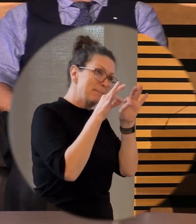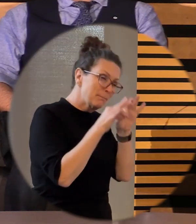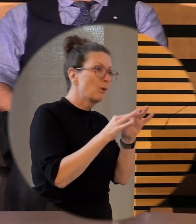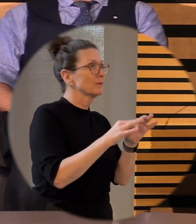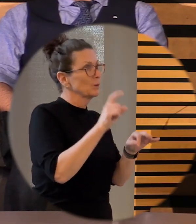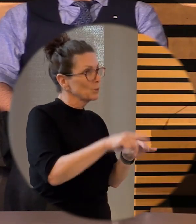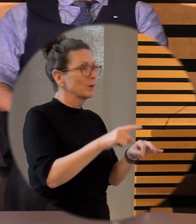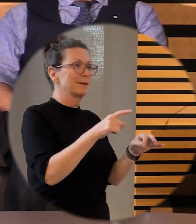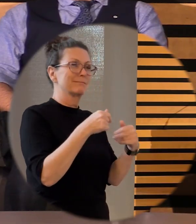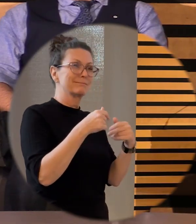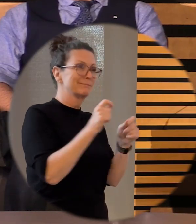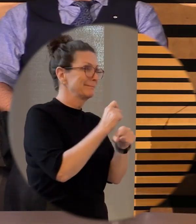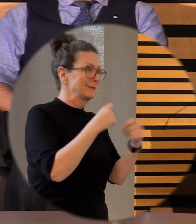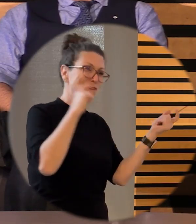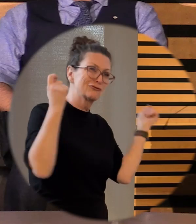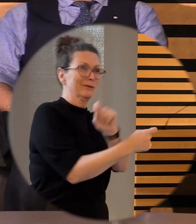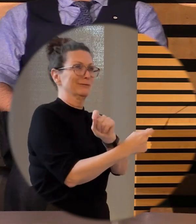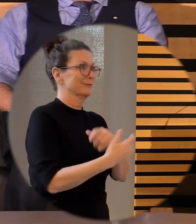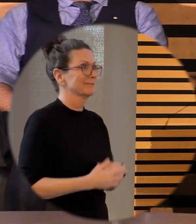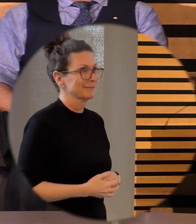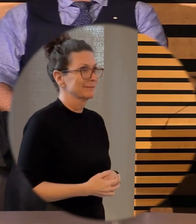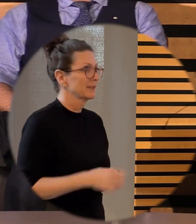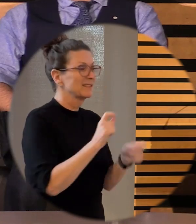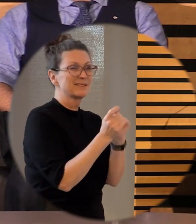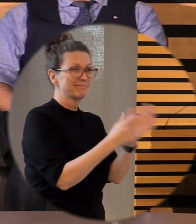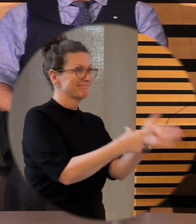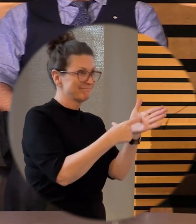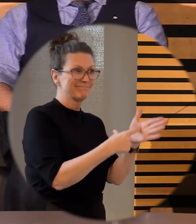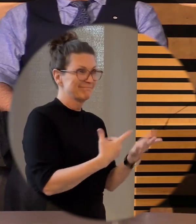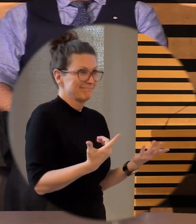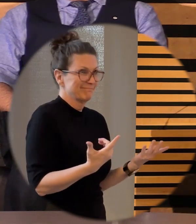to make significant change and whatever that is I think everybody knows that change needs to be